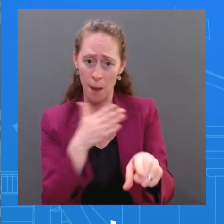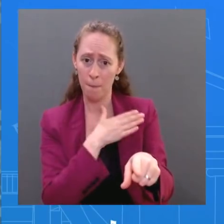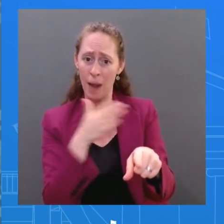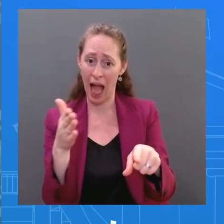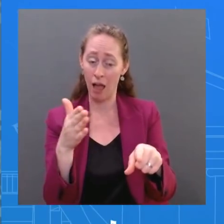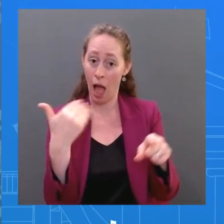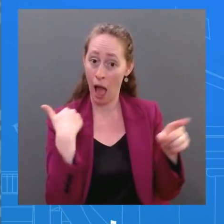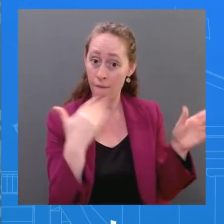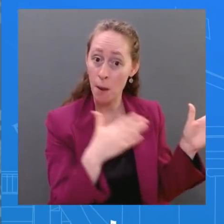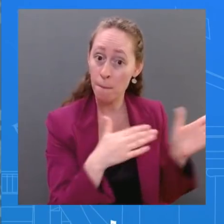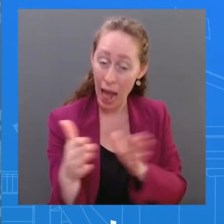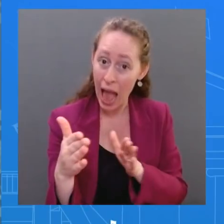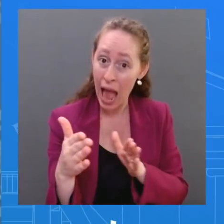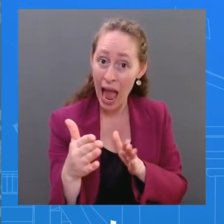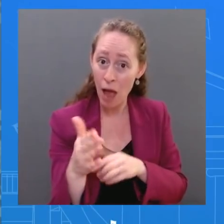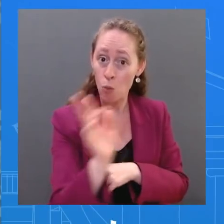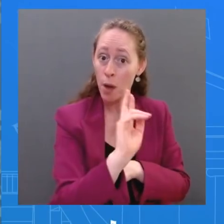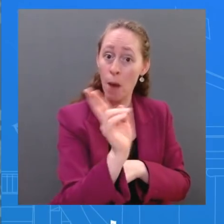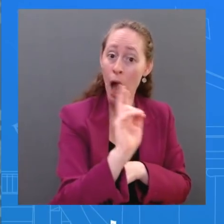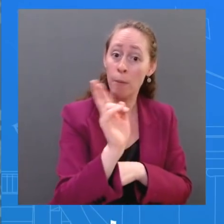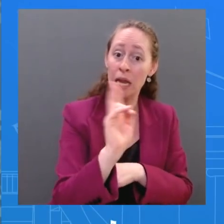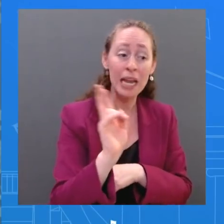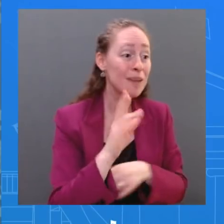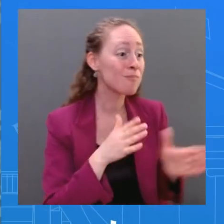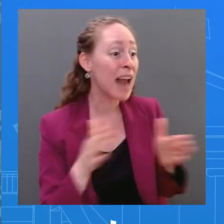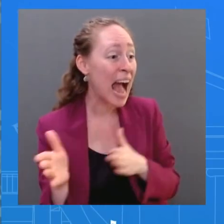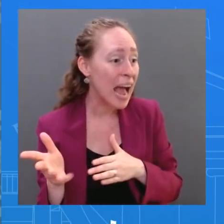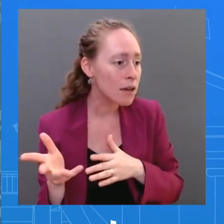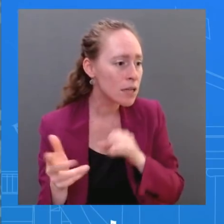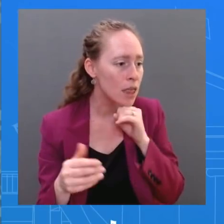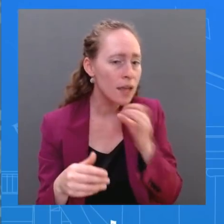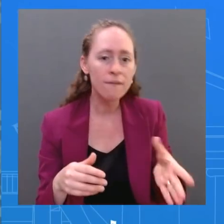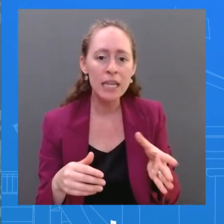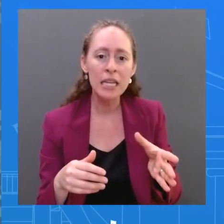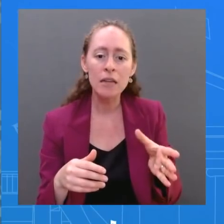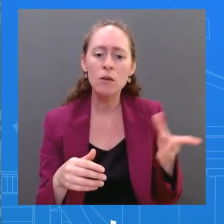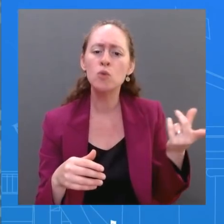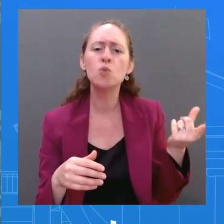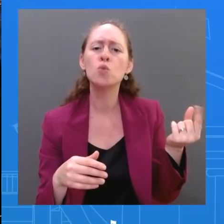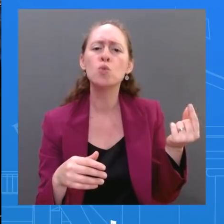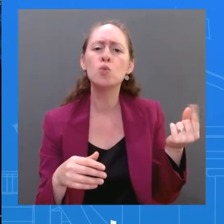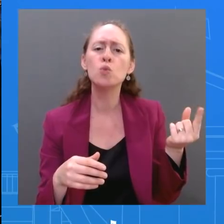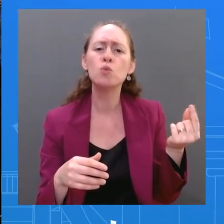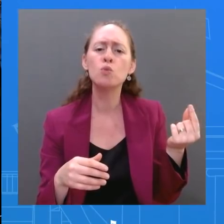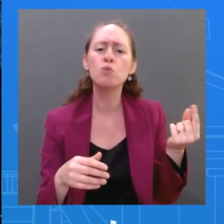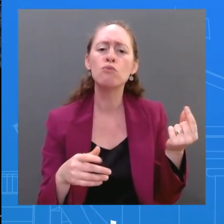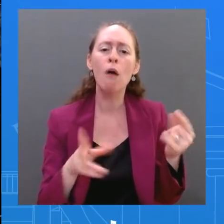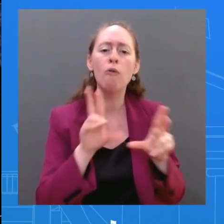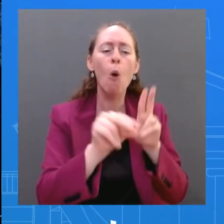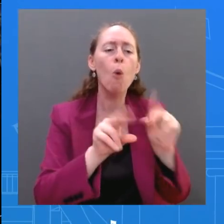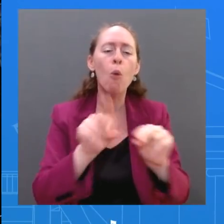What they want to do is take away rights from the American people. The Press: But do you think it's possible that your plan